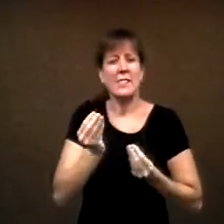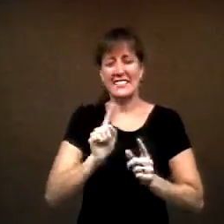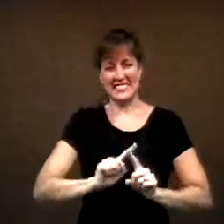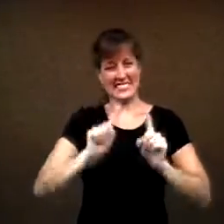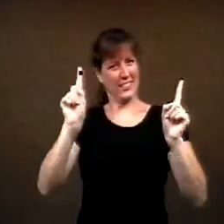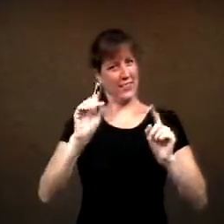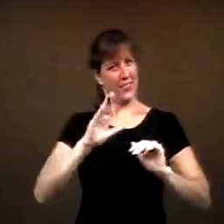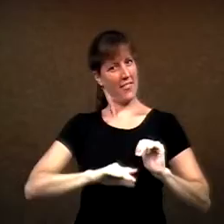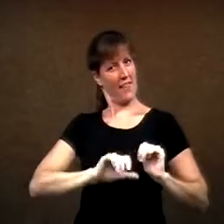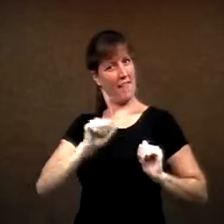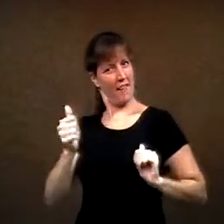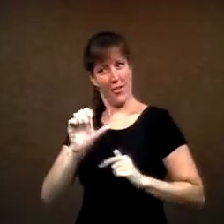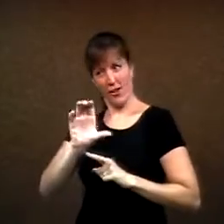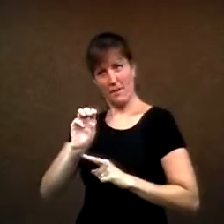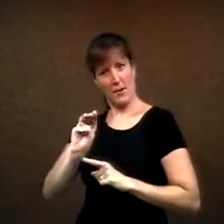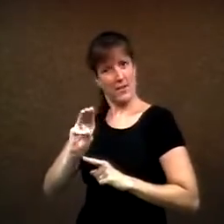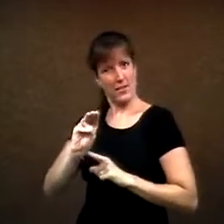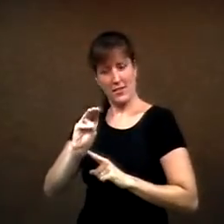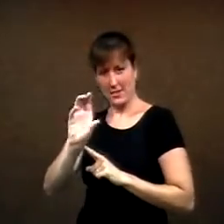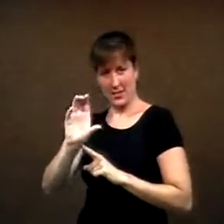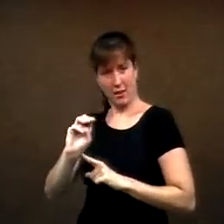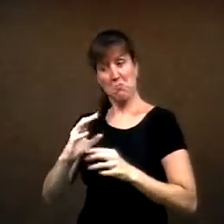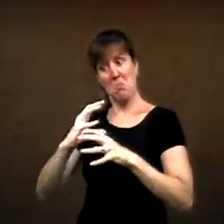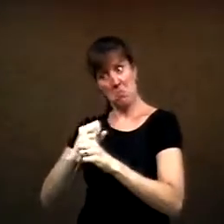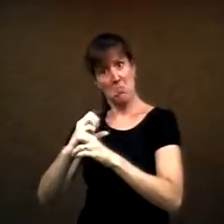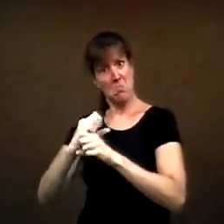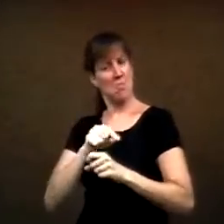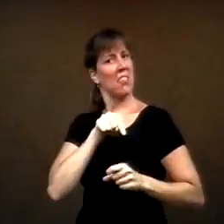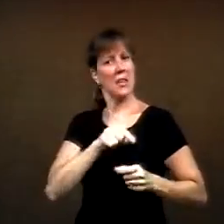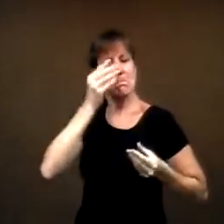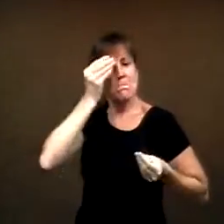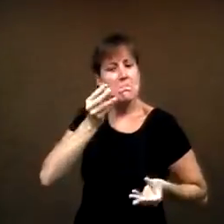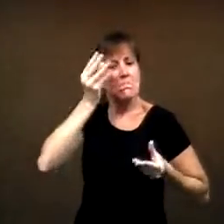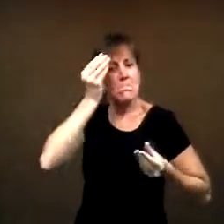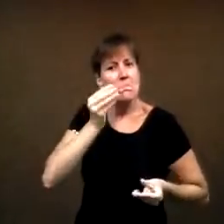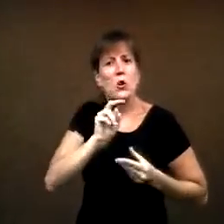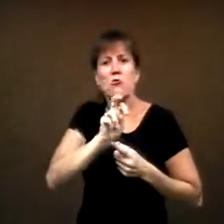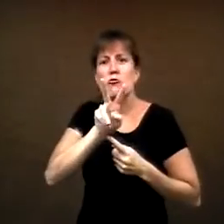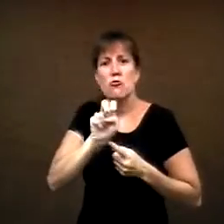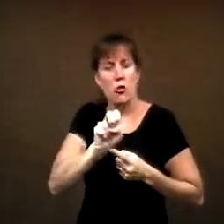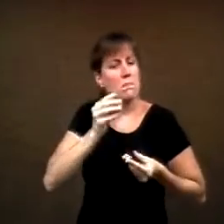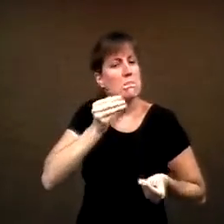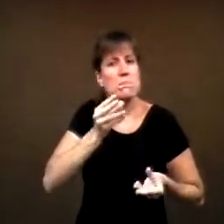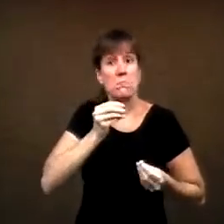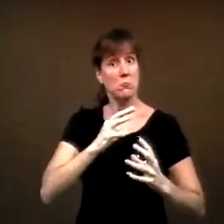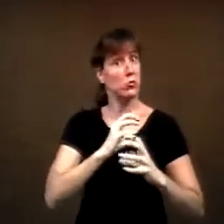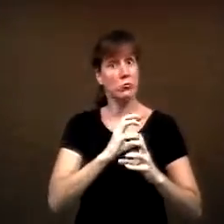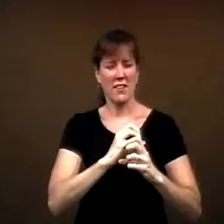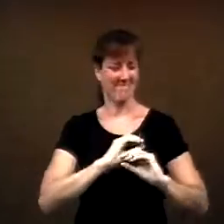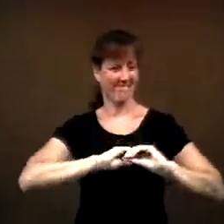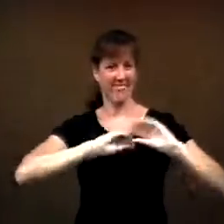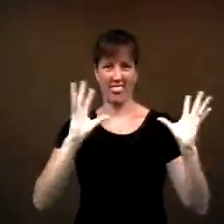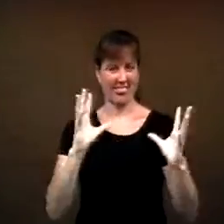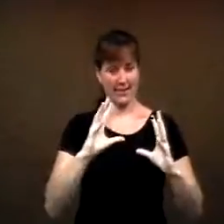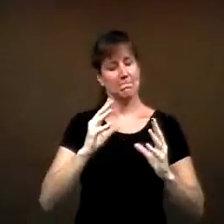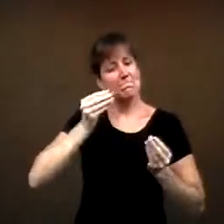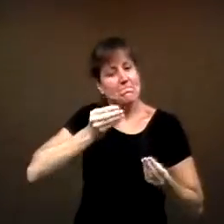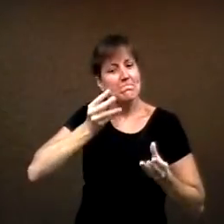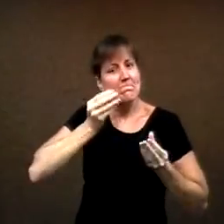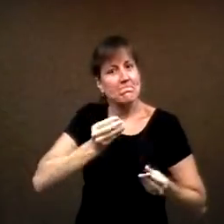In a sense, they're modified nerves, or modified circuits. ... The primary controller of heart function,